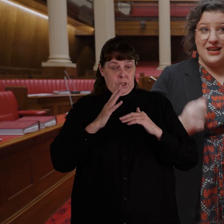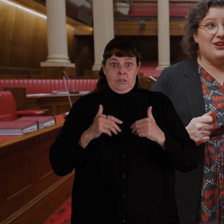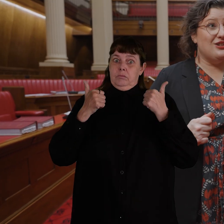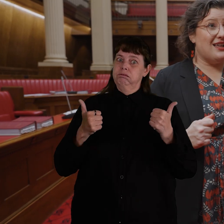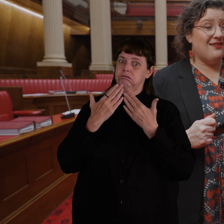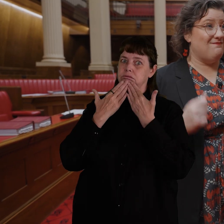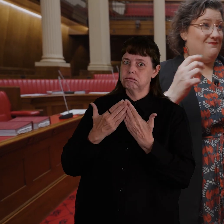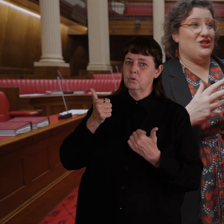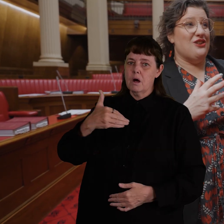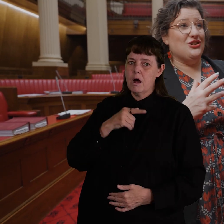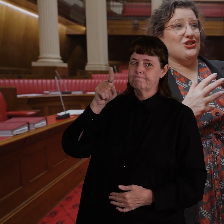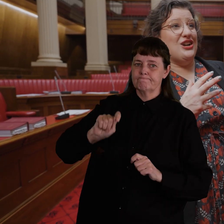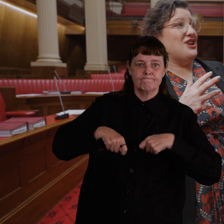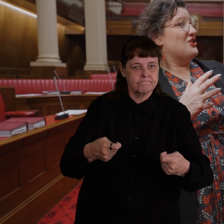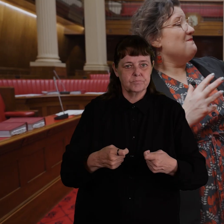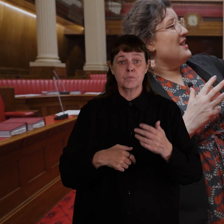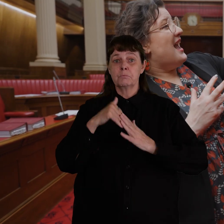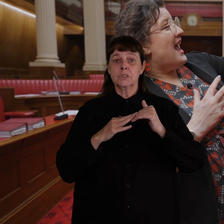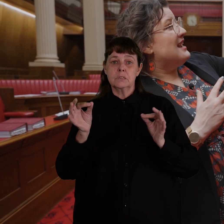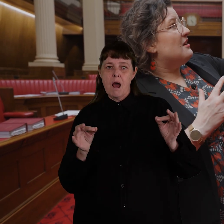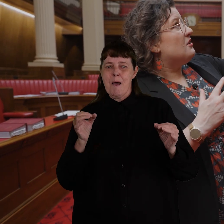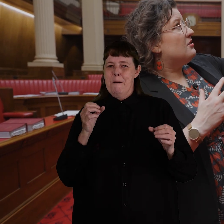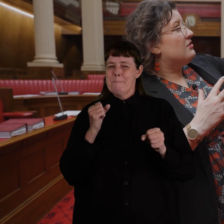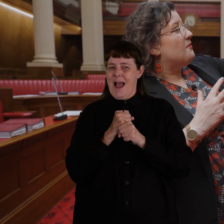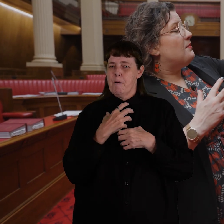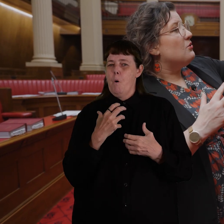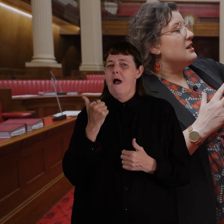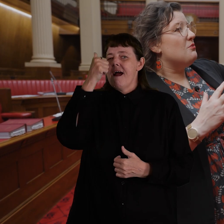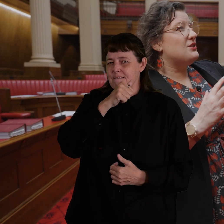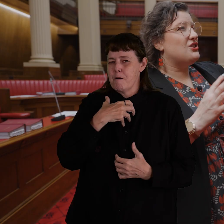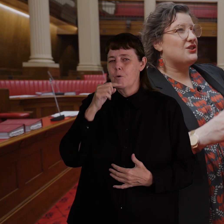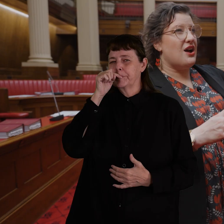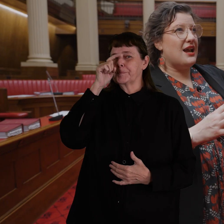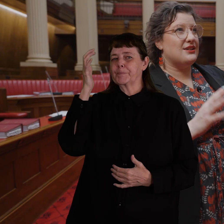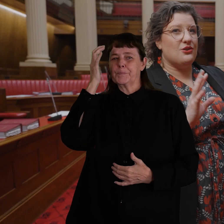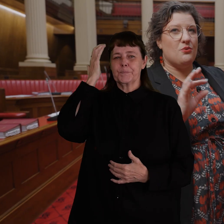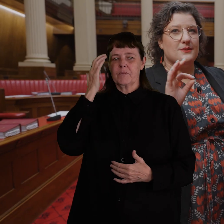thank you to that generous donation, and the building was designed so it